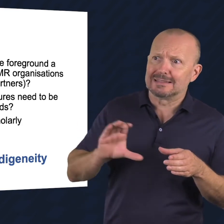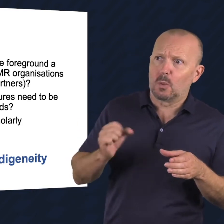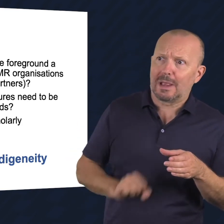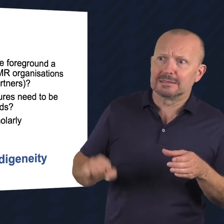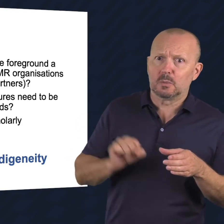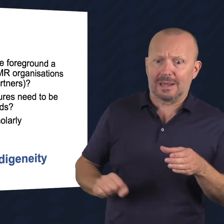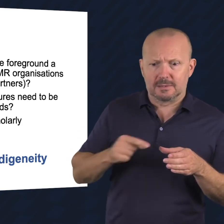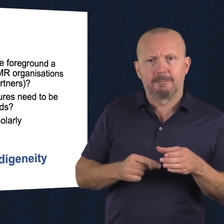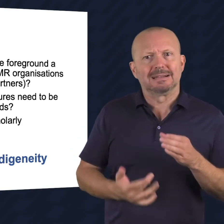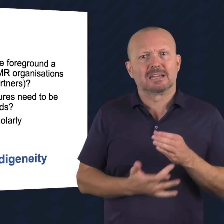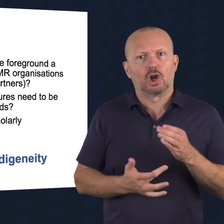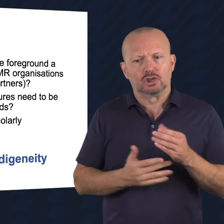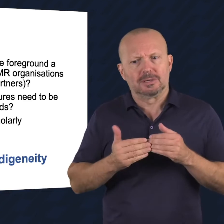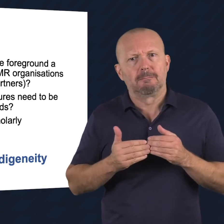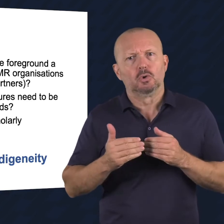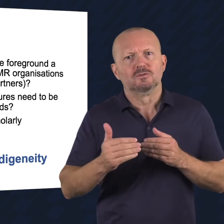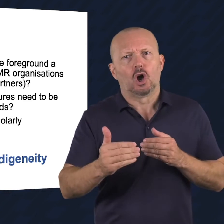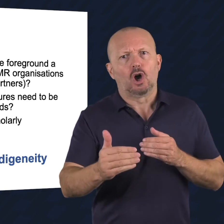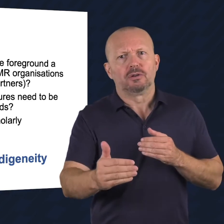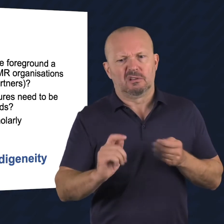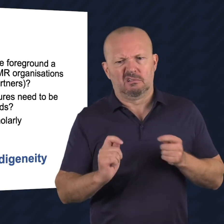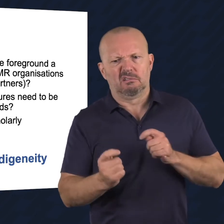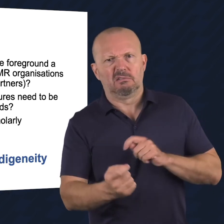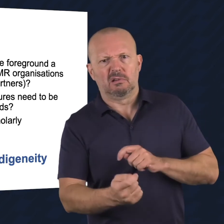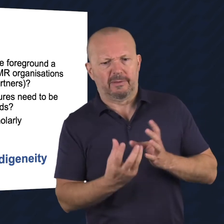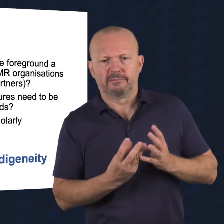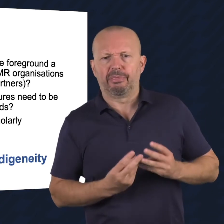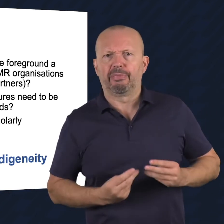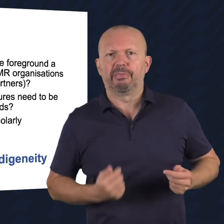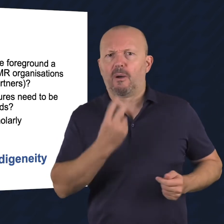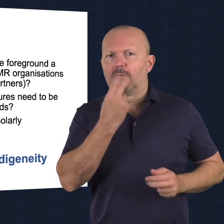as technology moves on and methodological approaches become redundant.